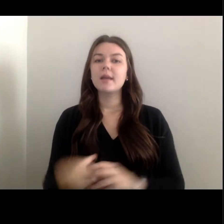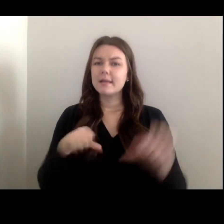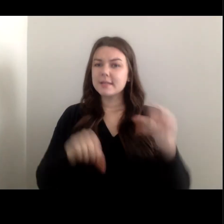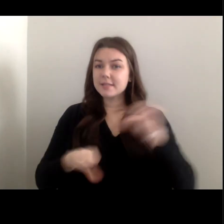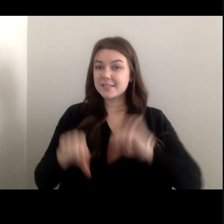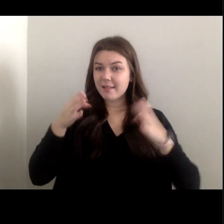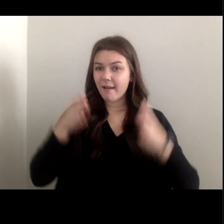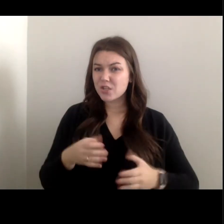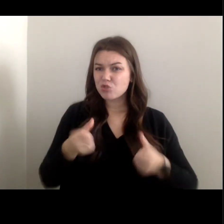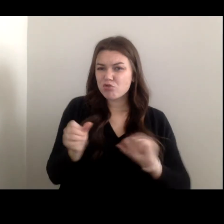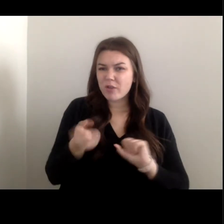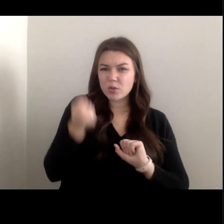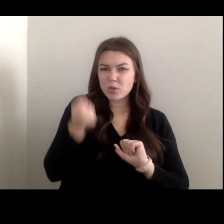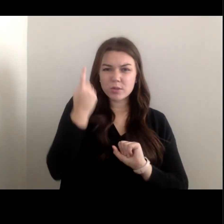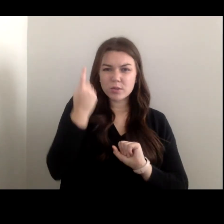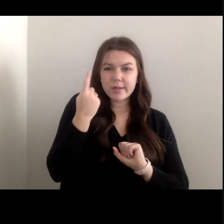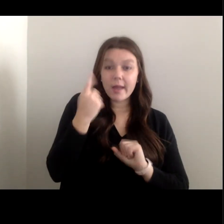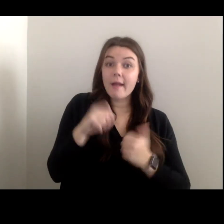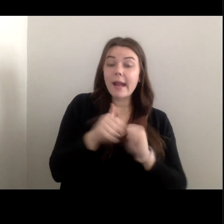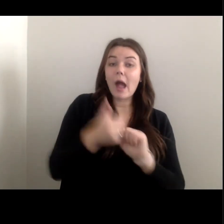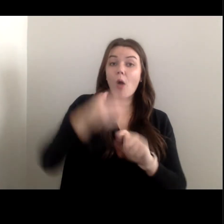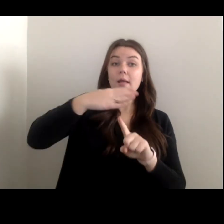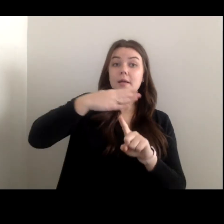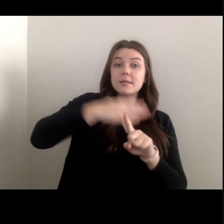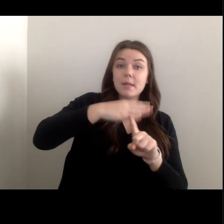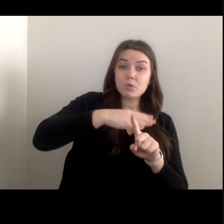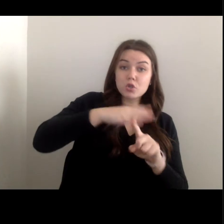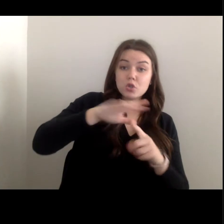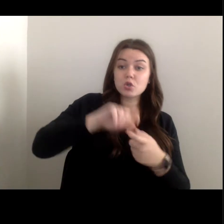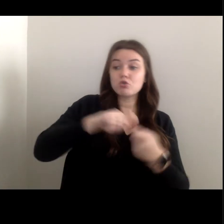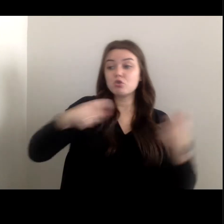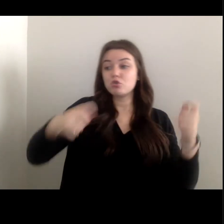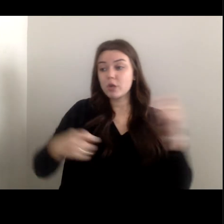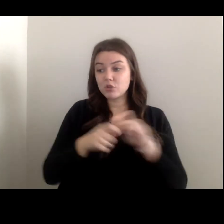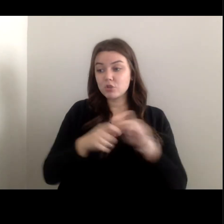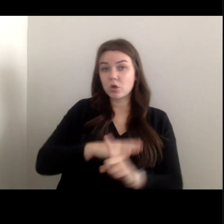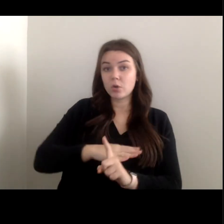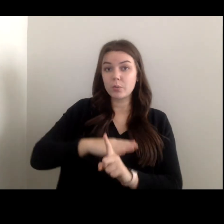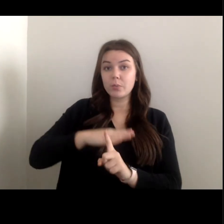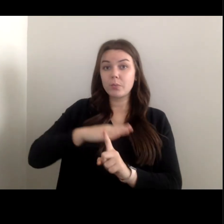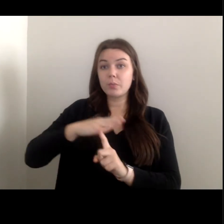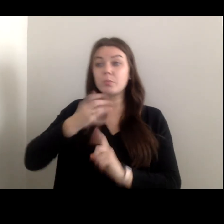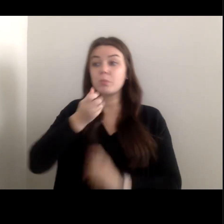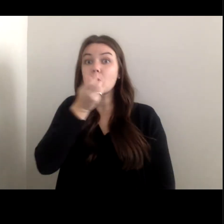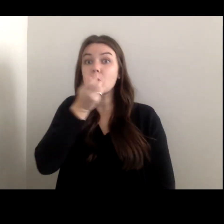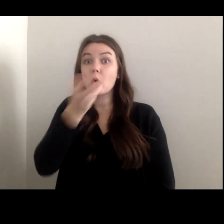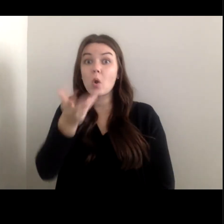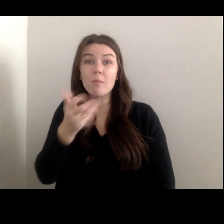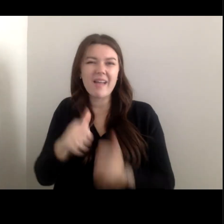especially changes in temperature influence the lifecycle of the crab, like what we just saw.